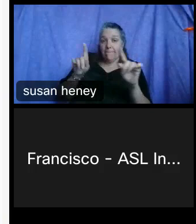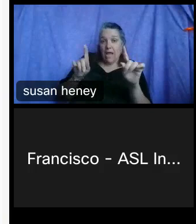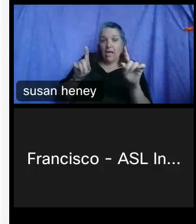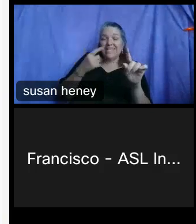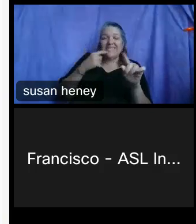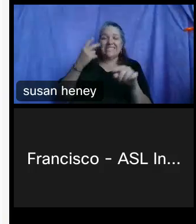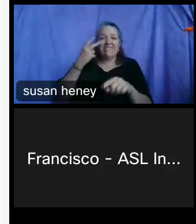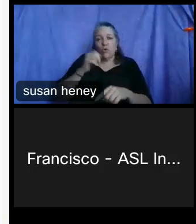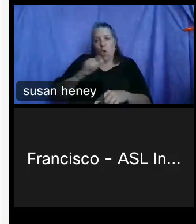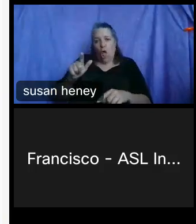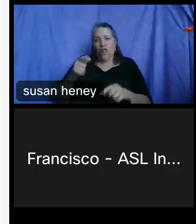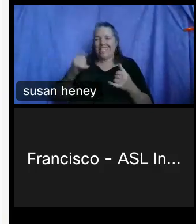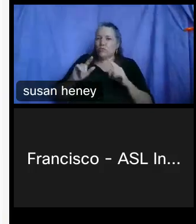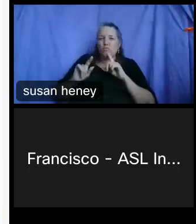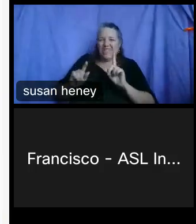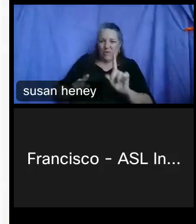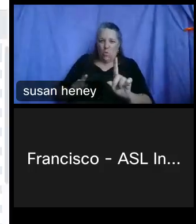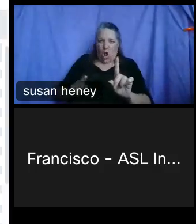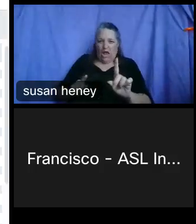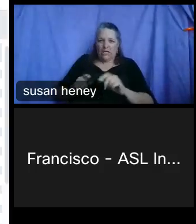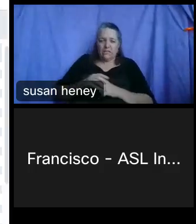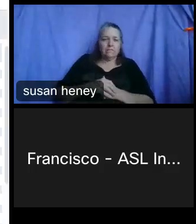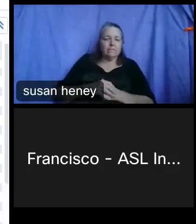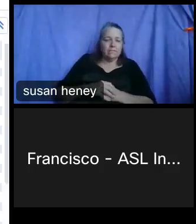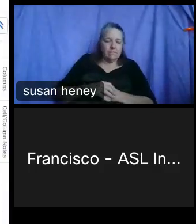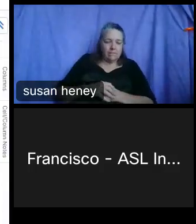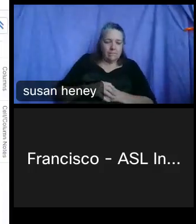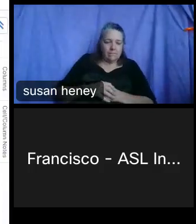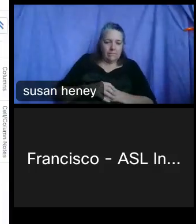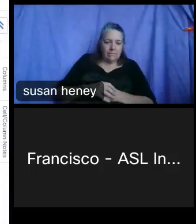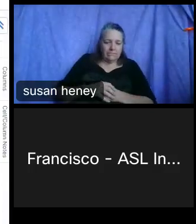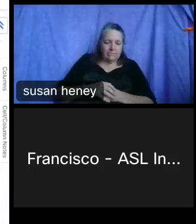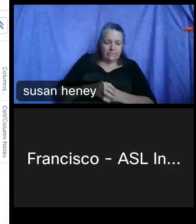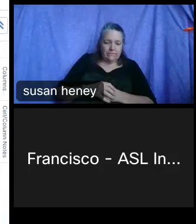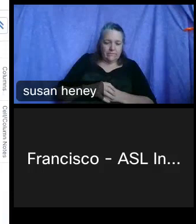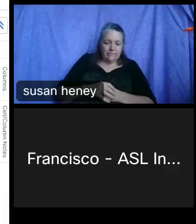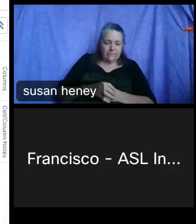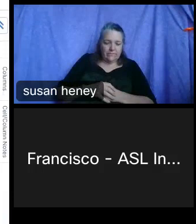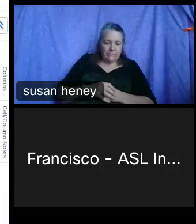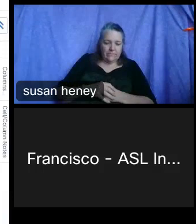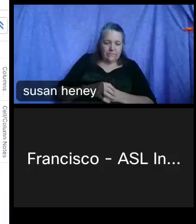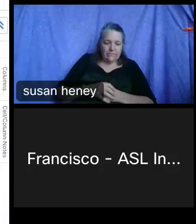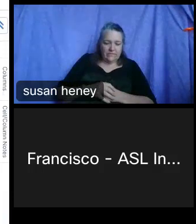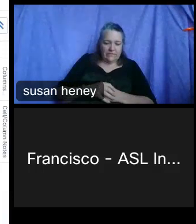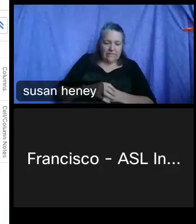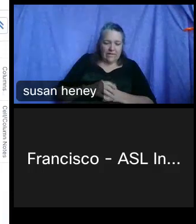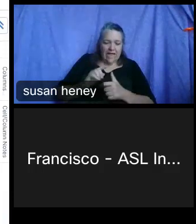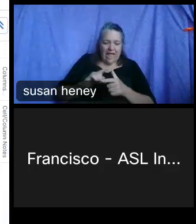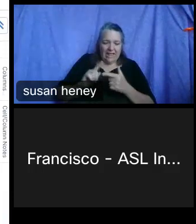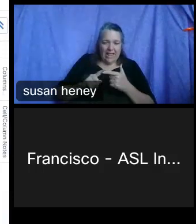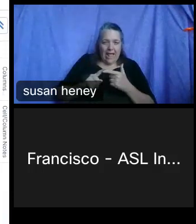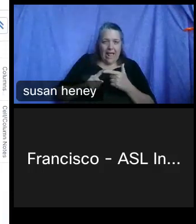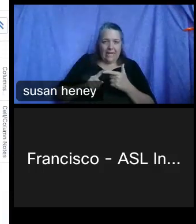it's just one, so we're just going to select this table, and we're going to select click the chevron